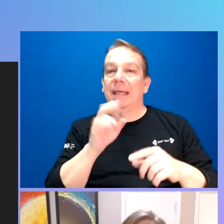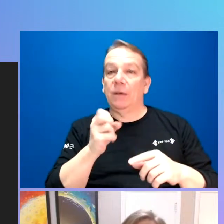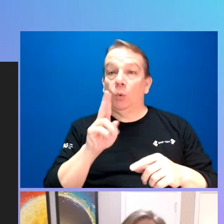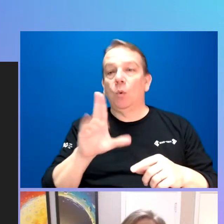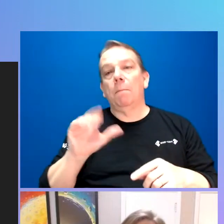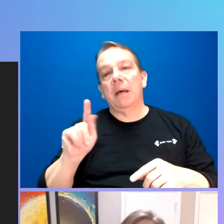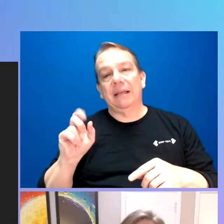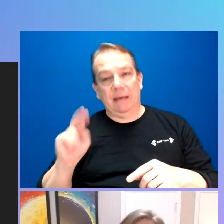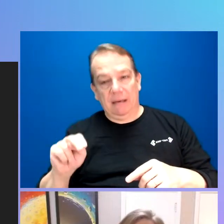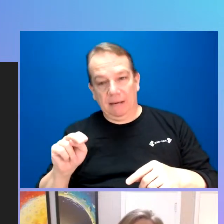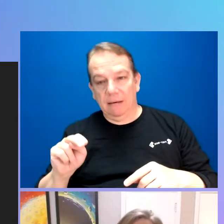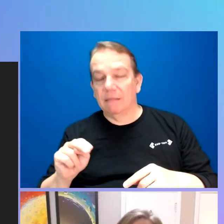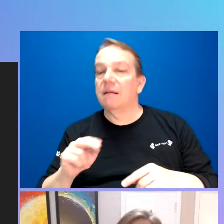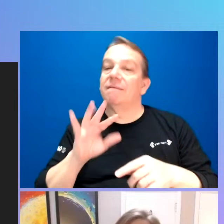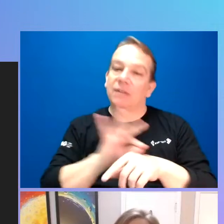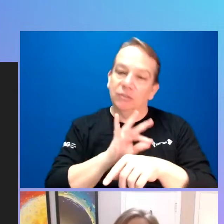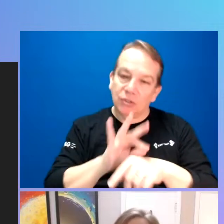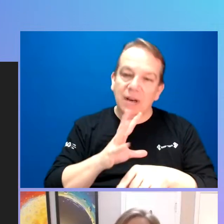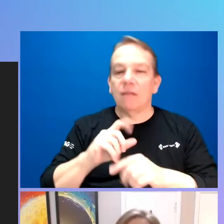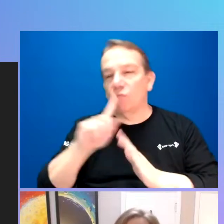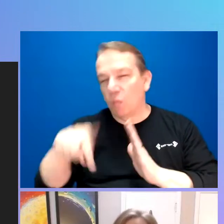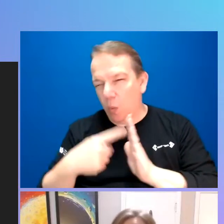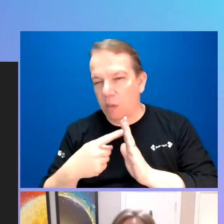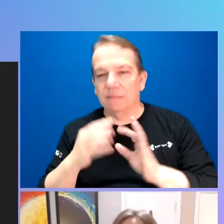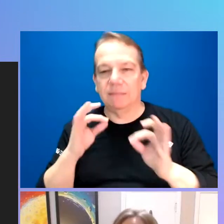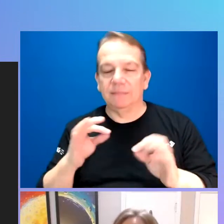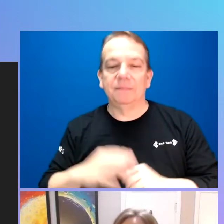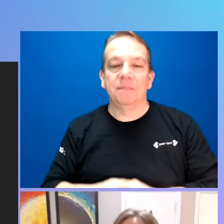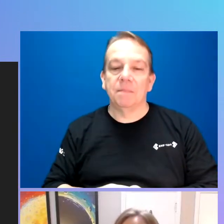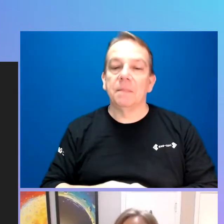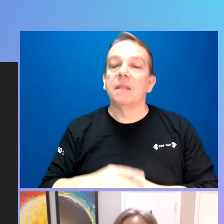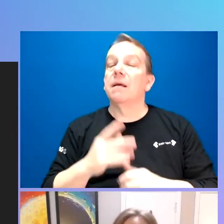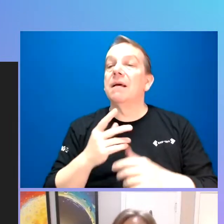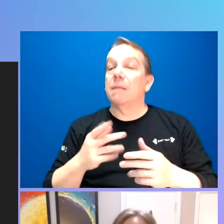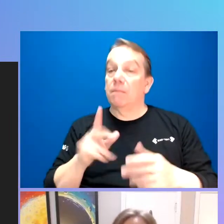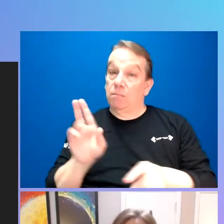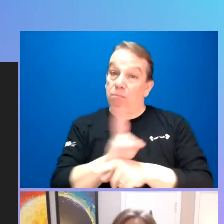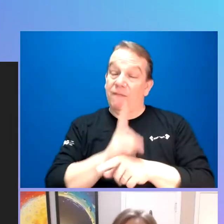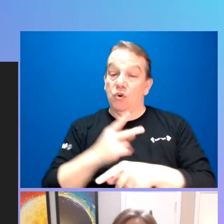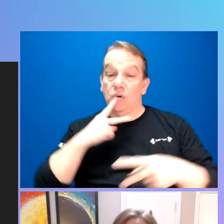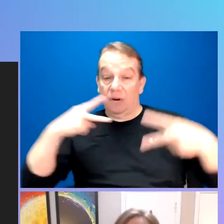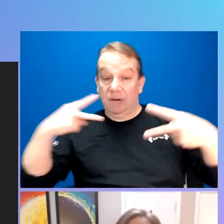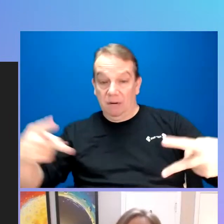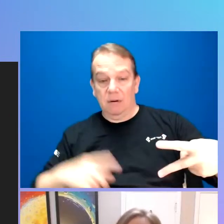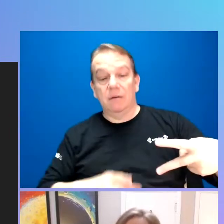inner HTML element text is the preferred method. Anytime time